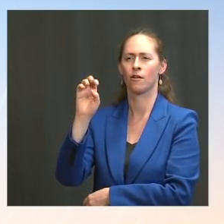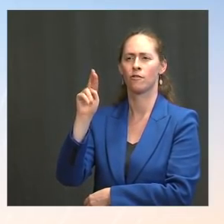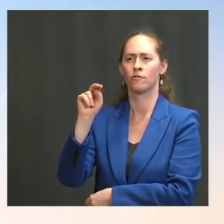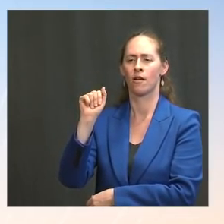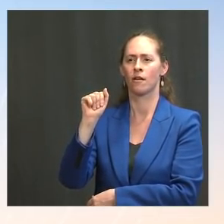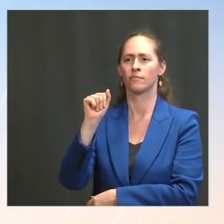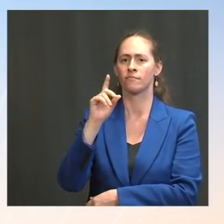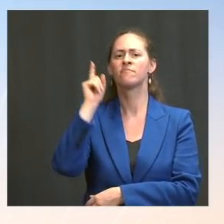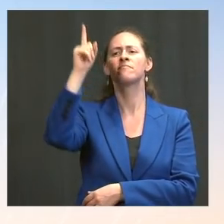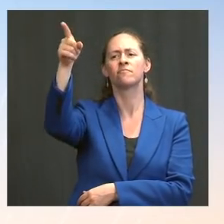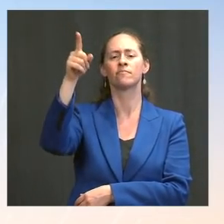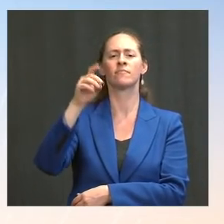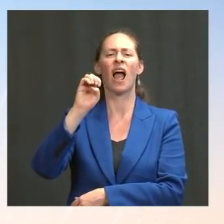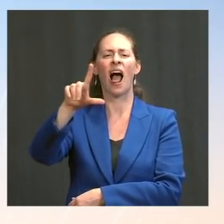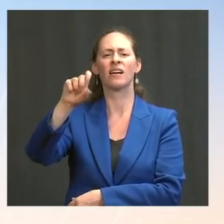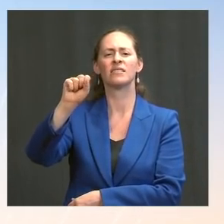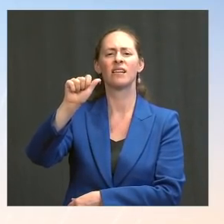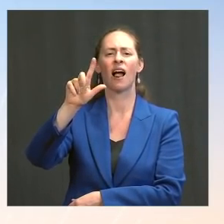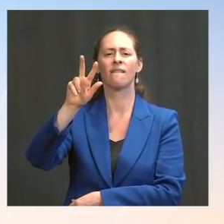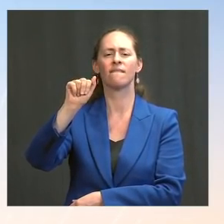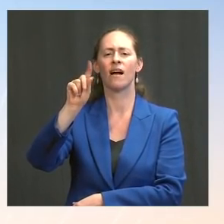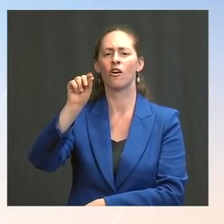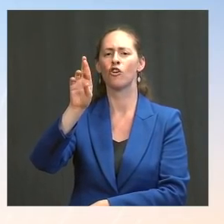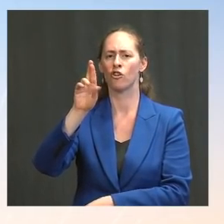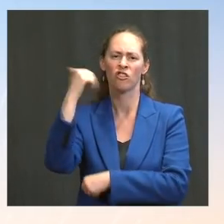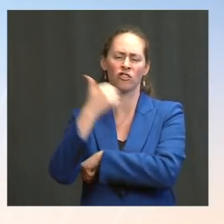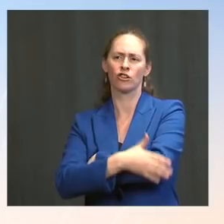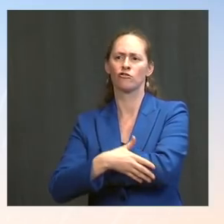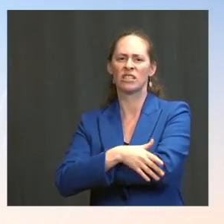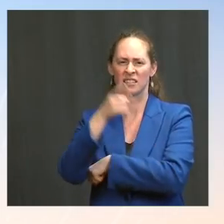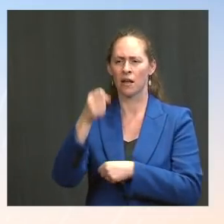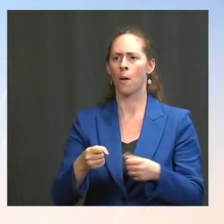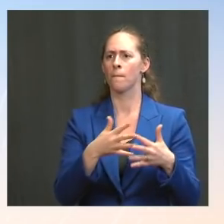Now, as we look to the week ahead -- which, of course, includes this weekend, because the President has a busy schedule --